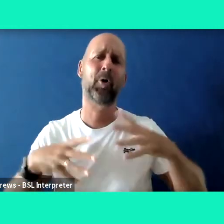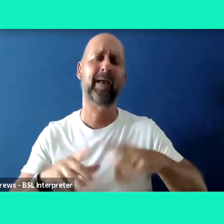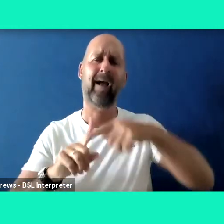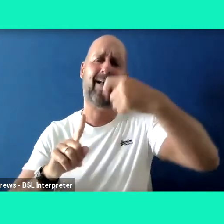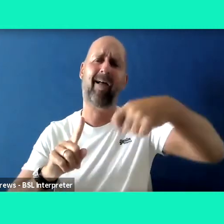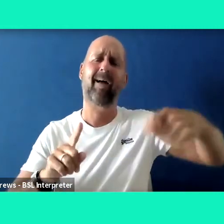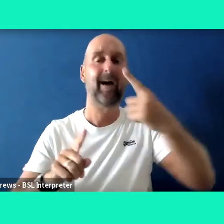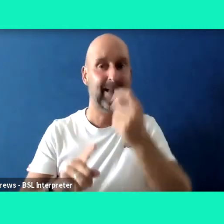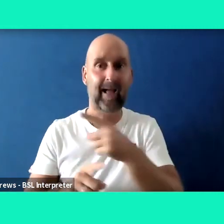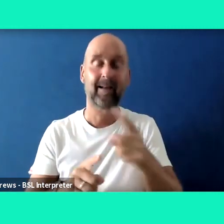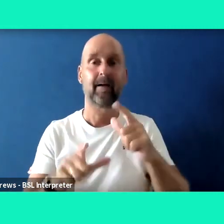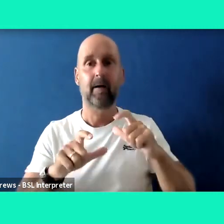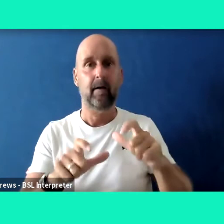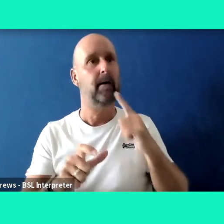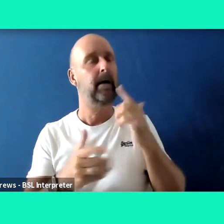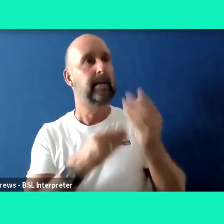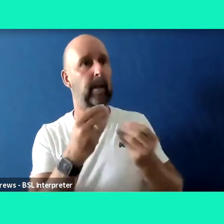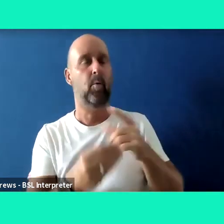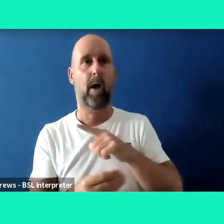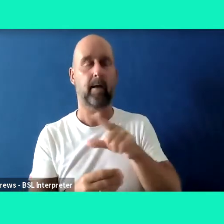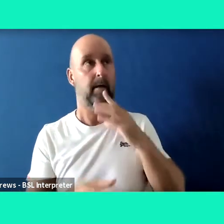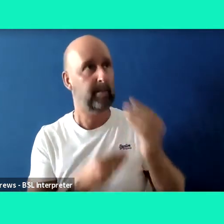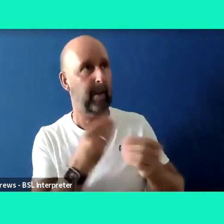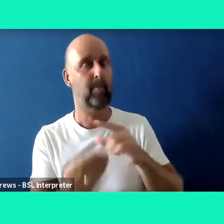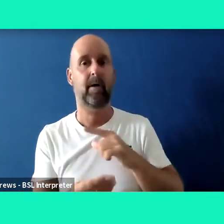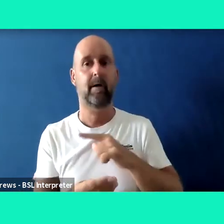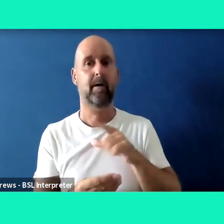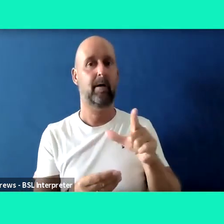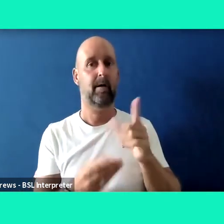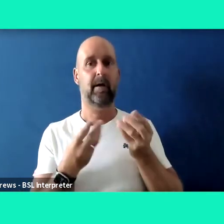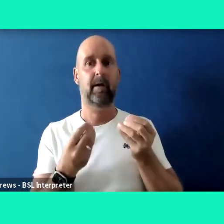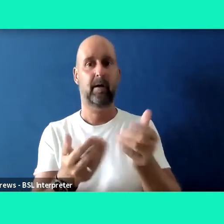having to constantly justify their legitimacy – what a barren, deathly, hollow landscape,